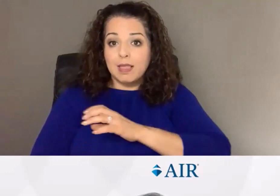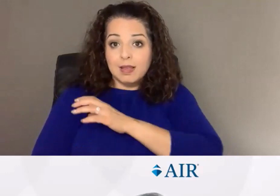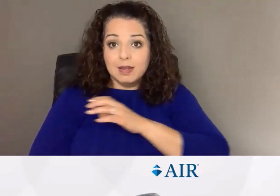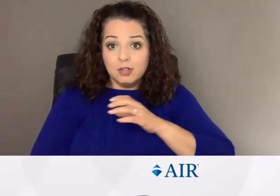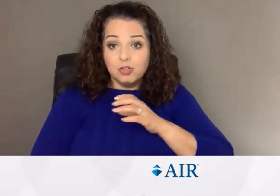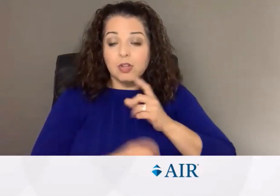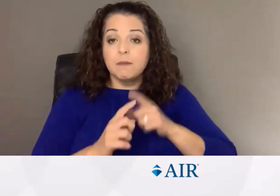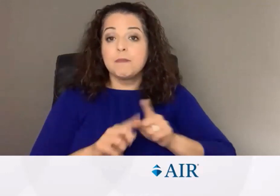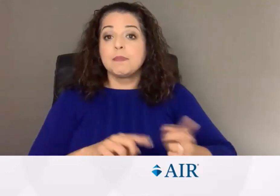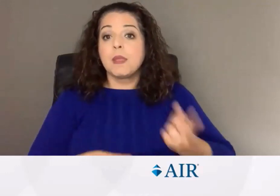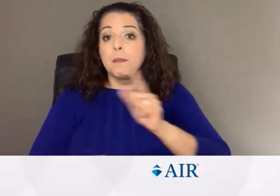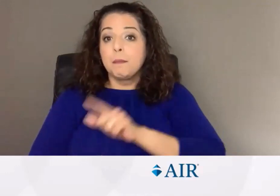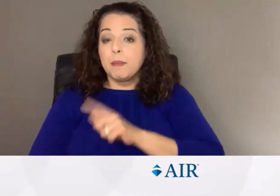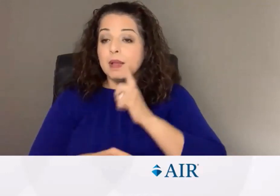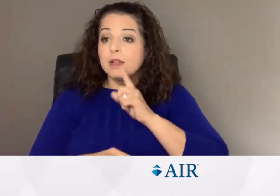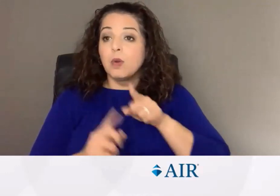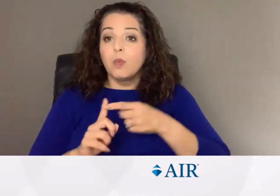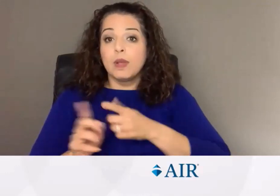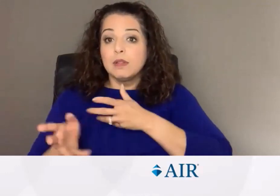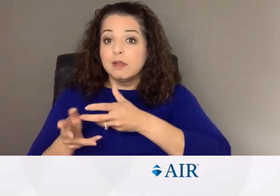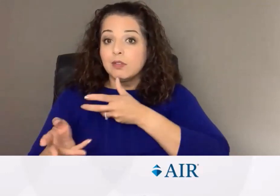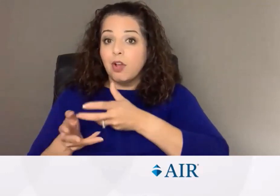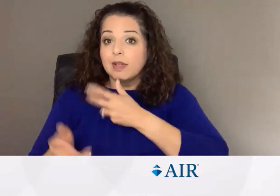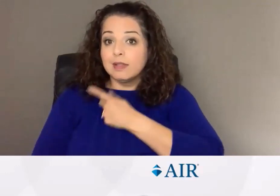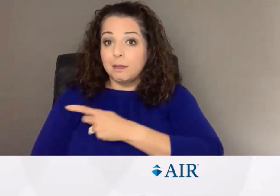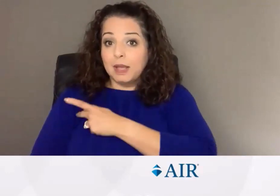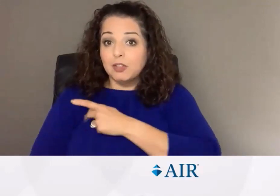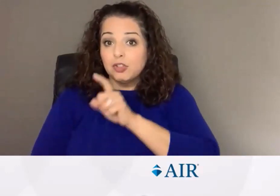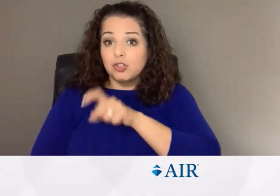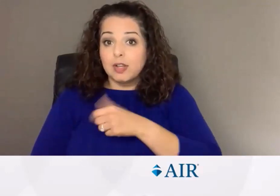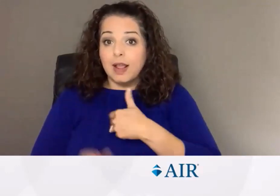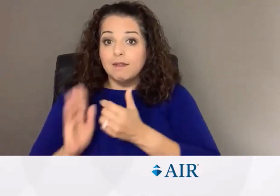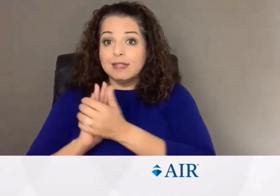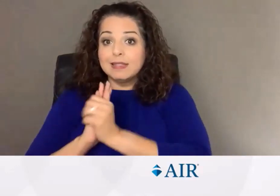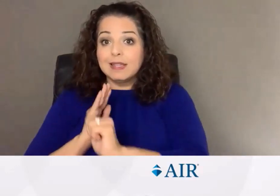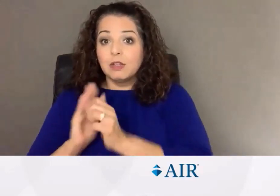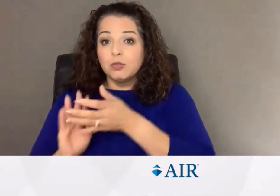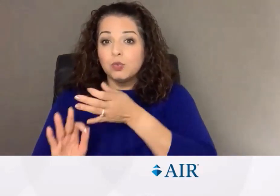The one who talk to the patient should have the skills to simplify the language